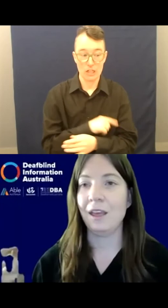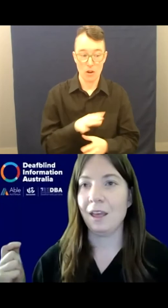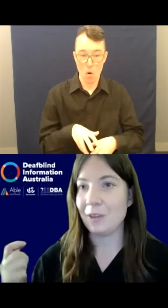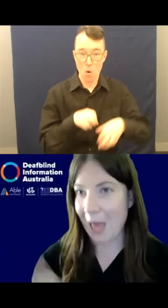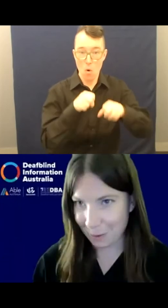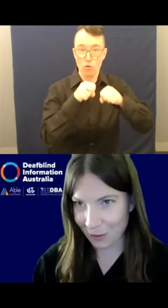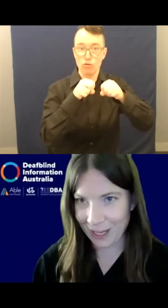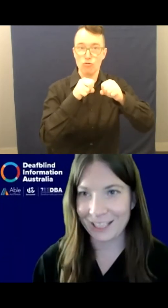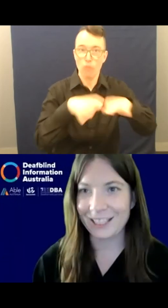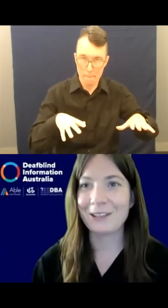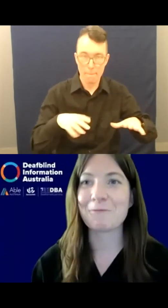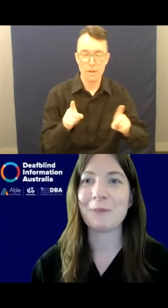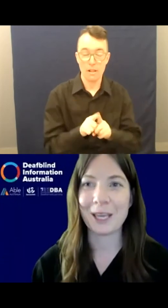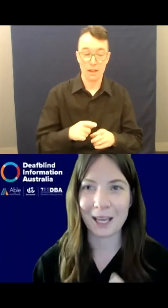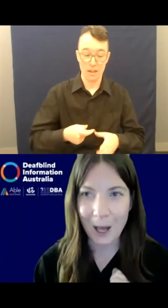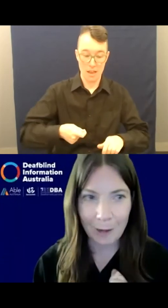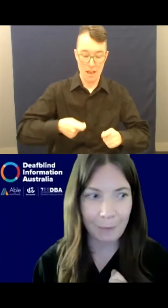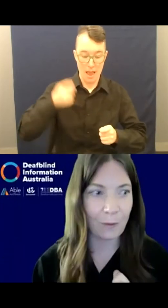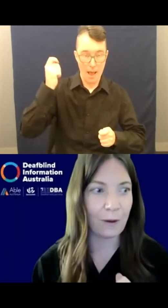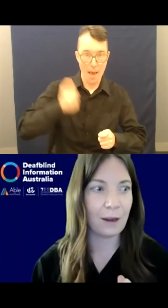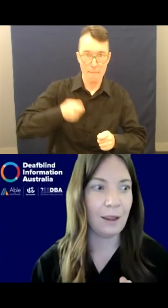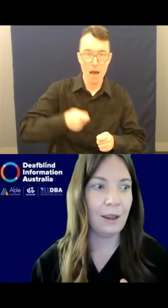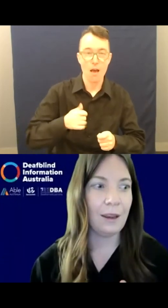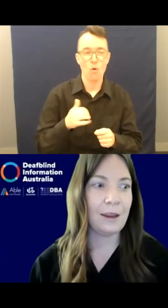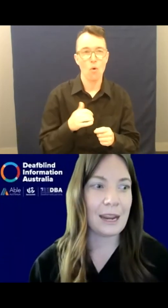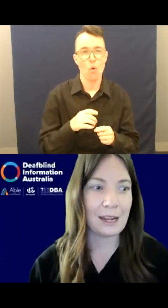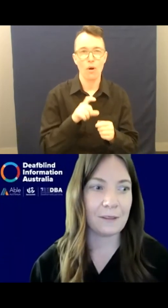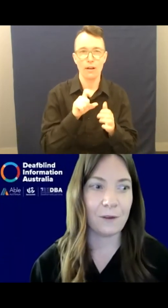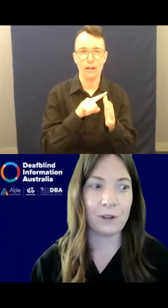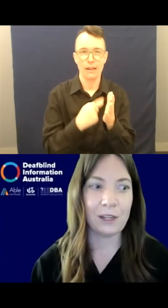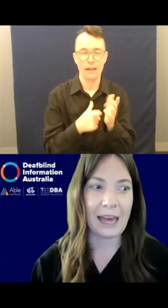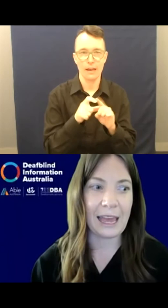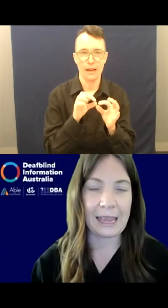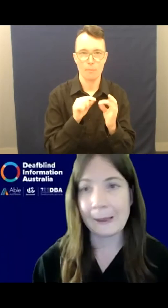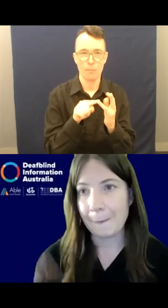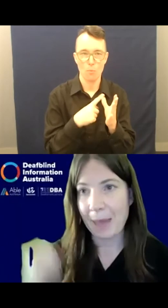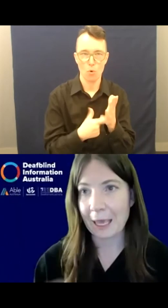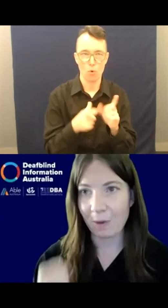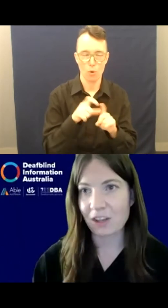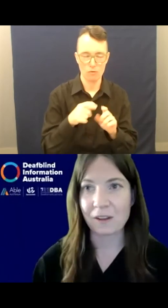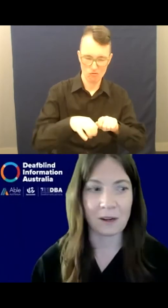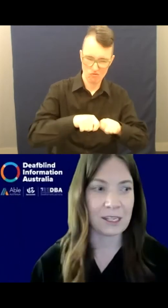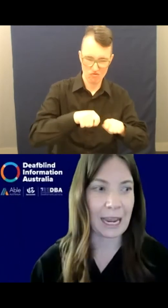your hammering, ripping cardboard, kneading soft clay, banging brushes on a table.